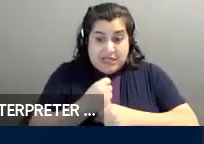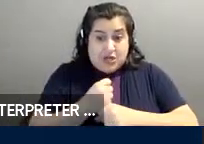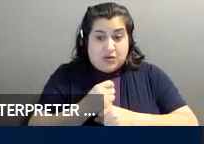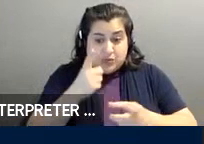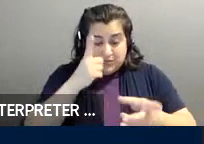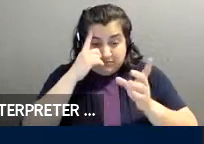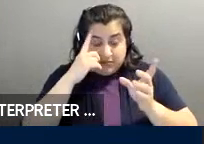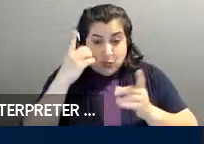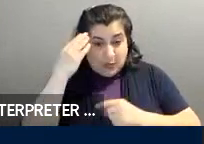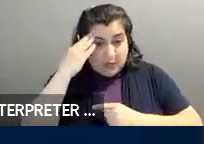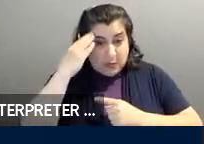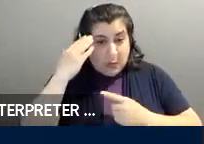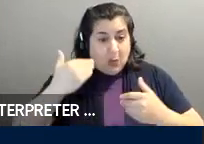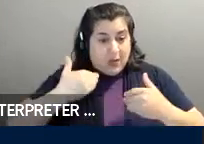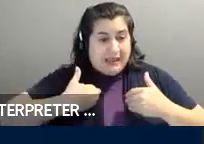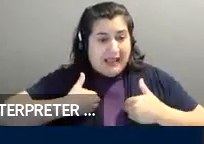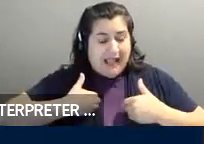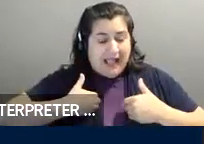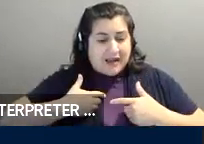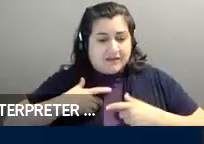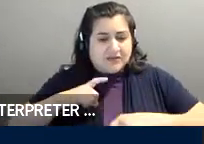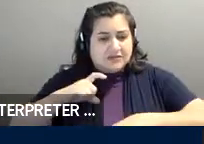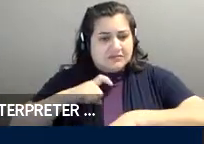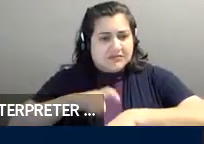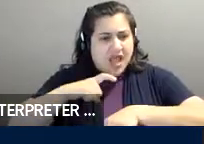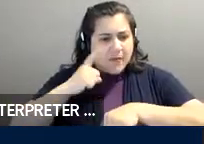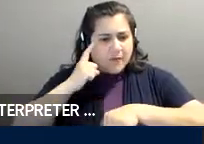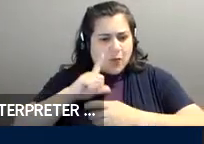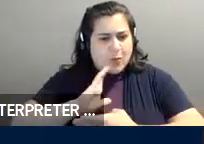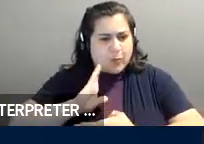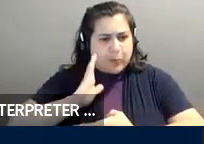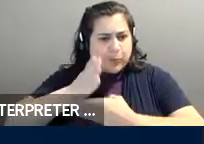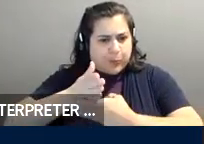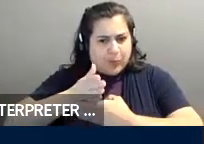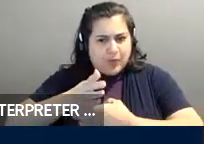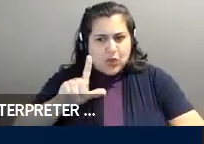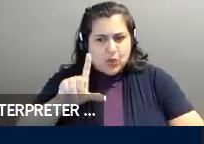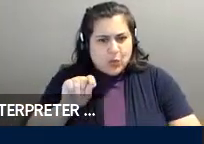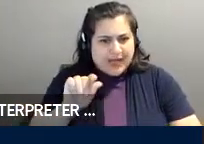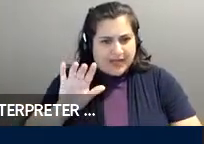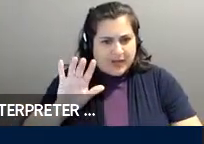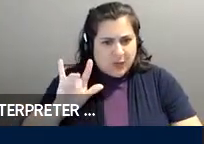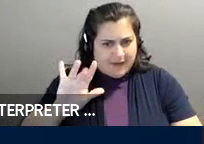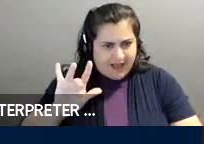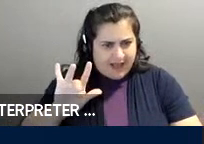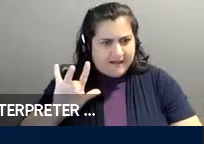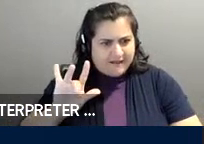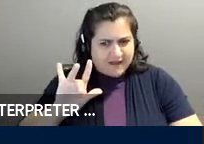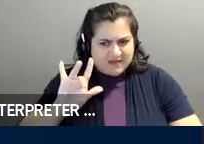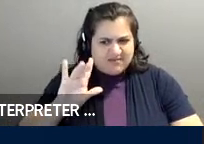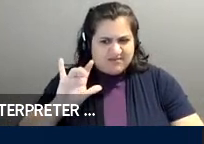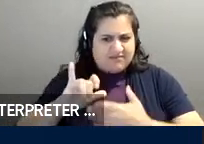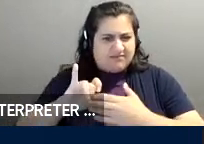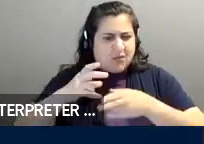provision, and we extended that provision until 2025, January 10th to be exact, to provide